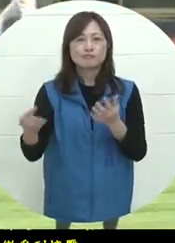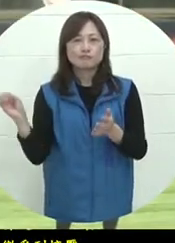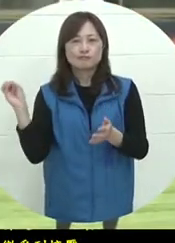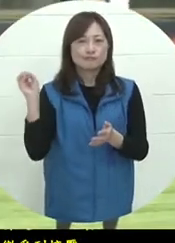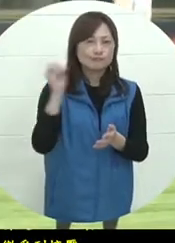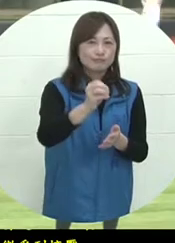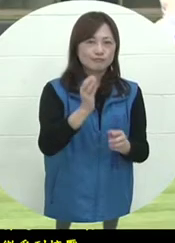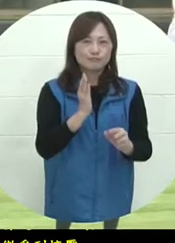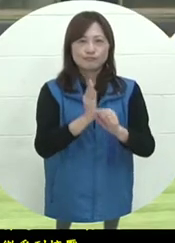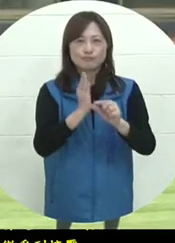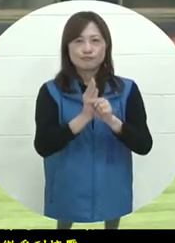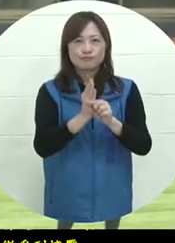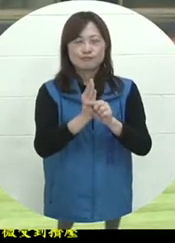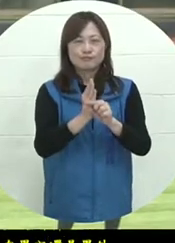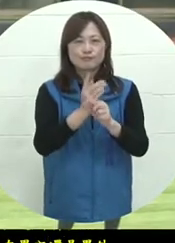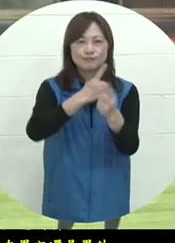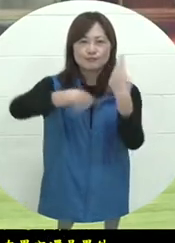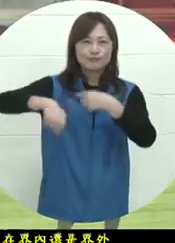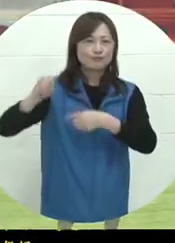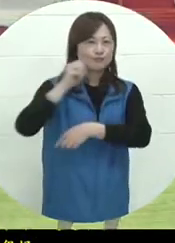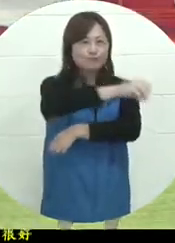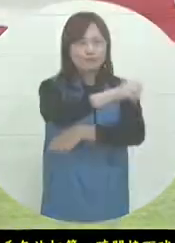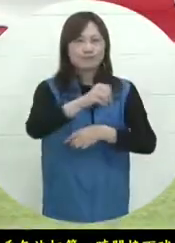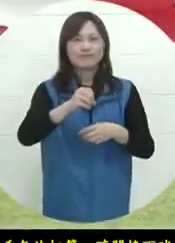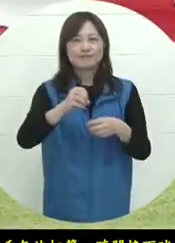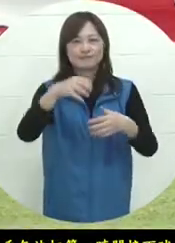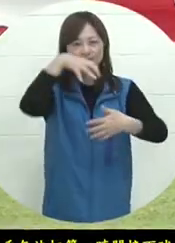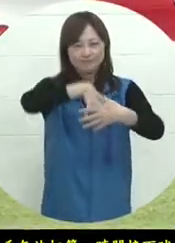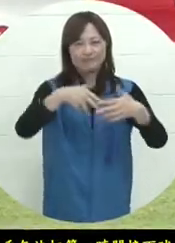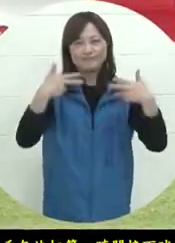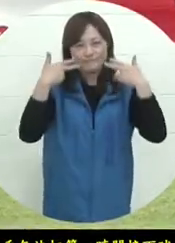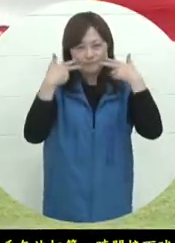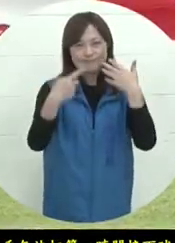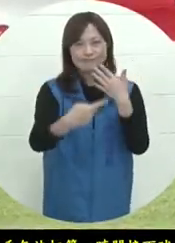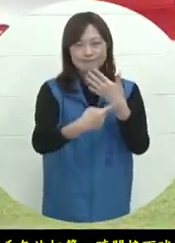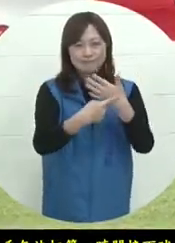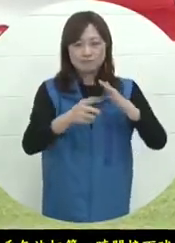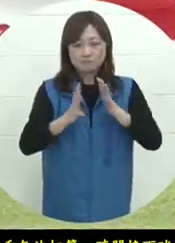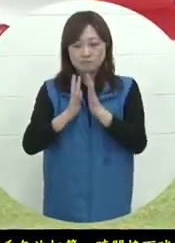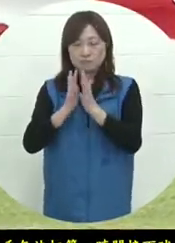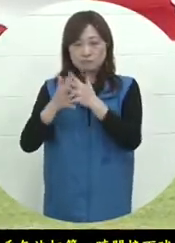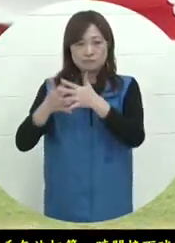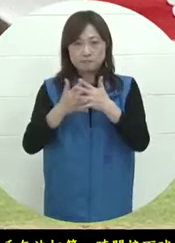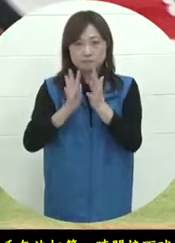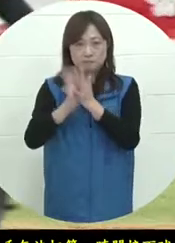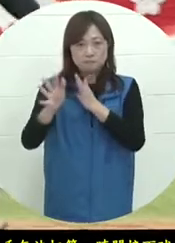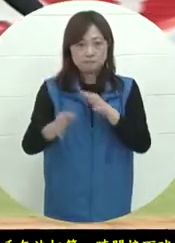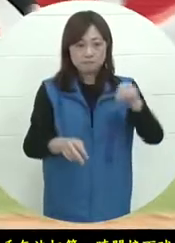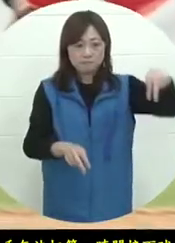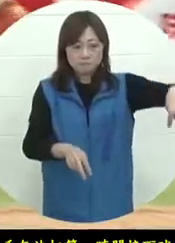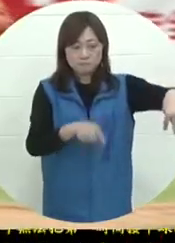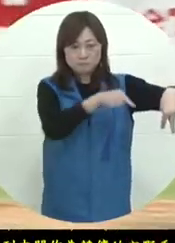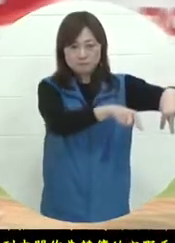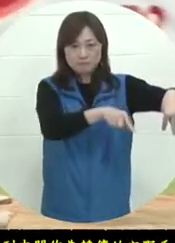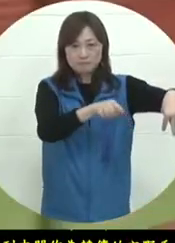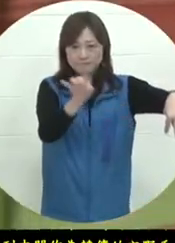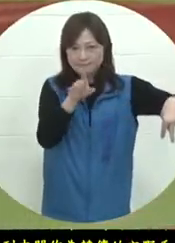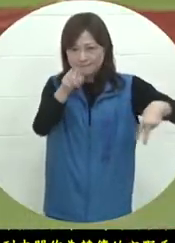the infielder in the middle to transfer the ball out of the field. At this time, the runner of the American team San Lei also used this weak point